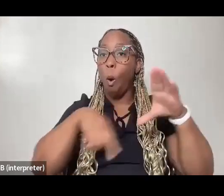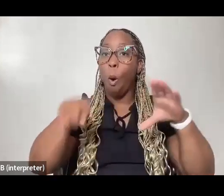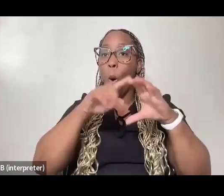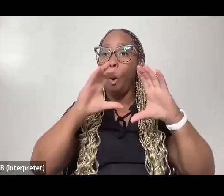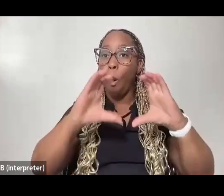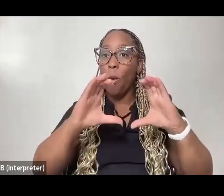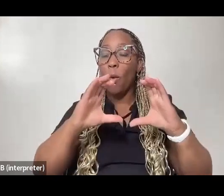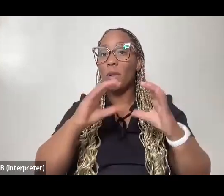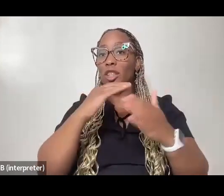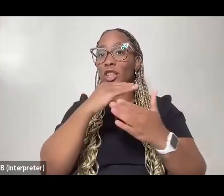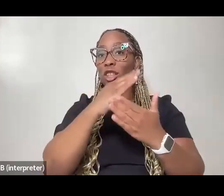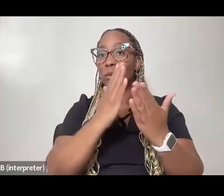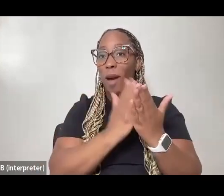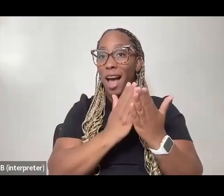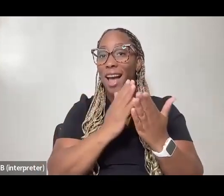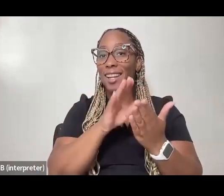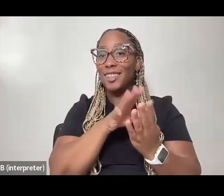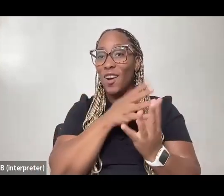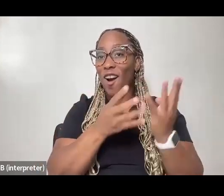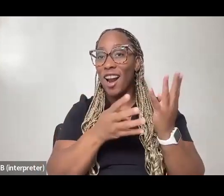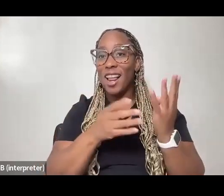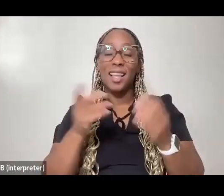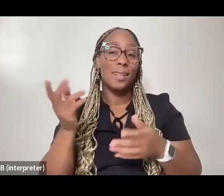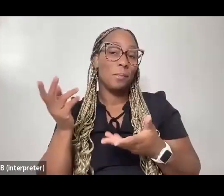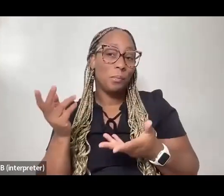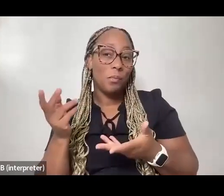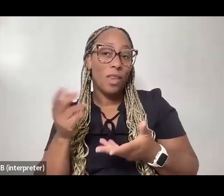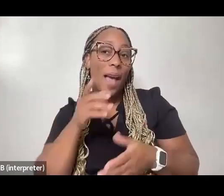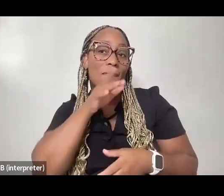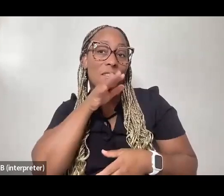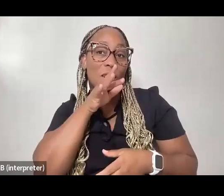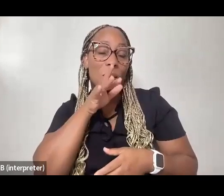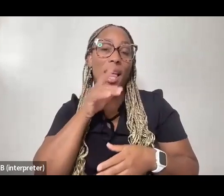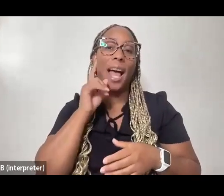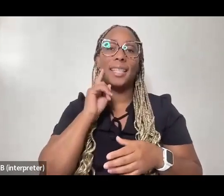graphic in a way if you want to think about it as I am essentially verbalizing the all tax.